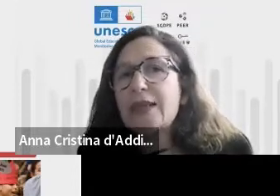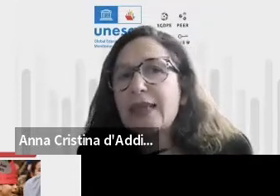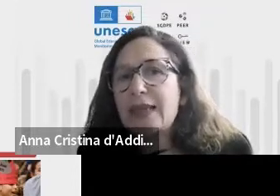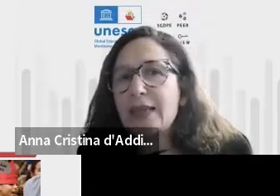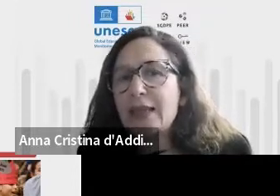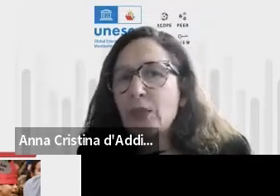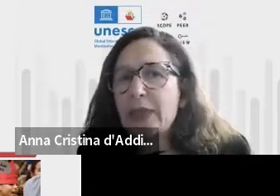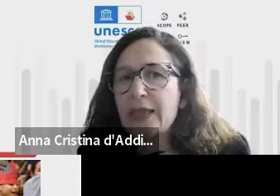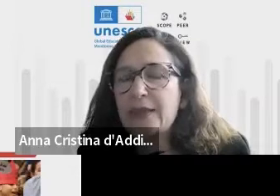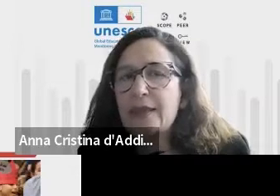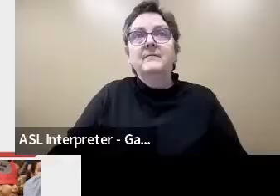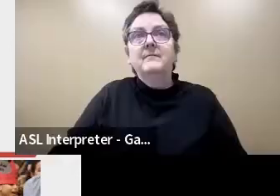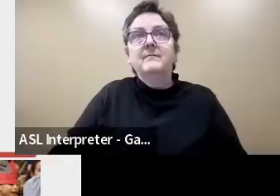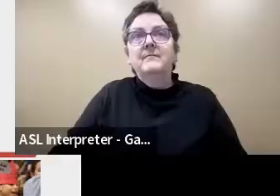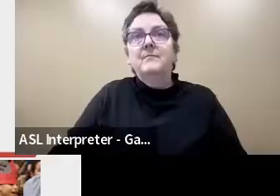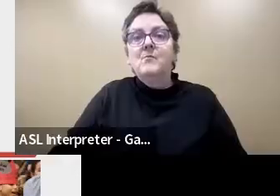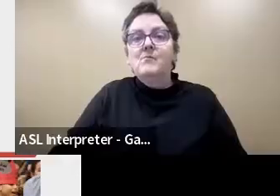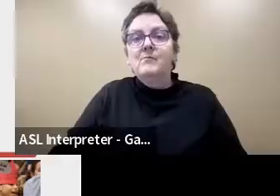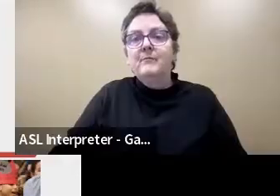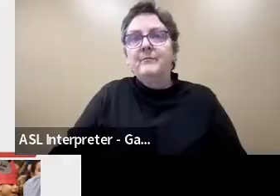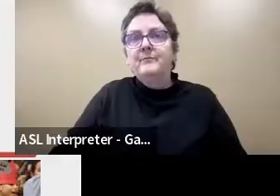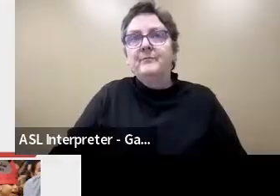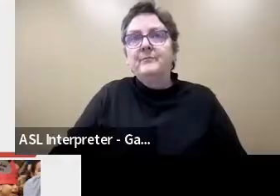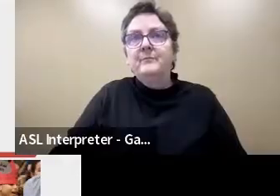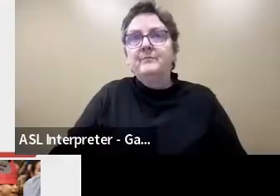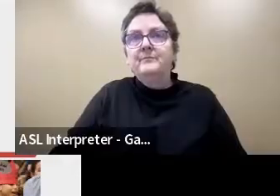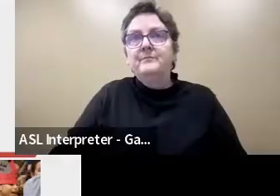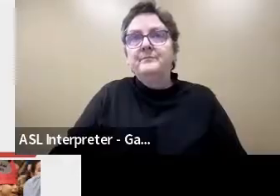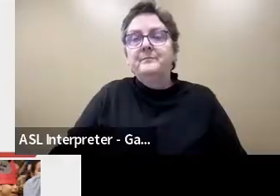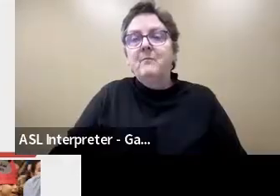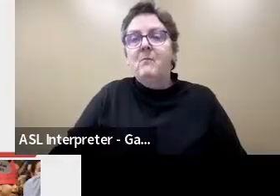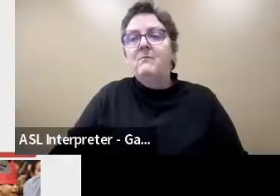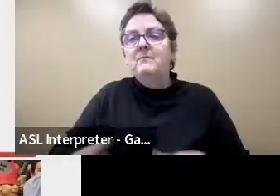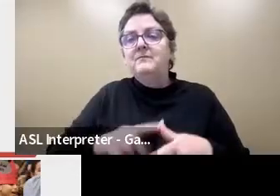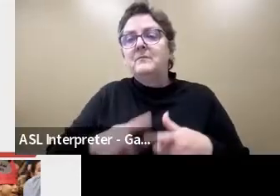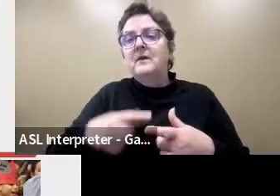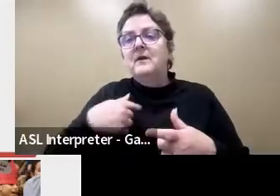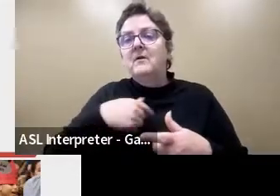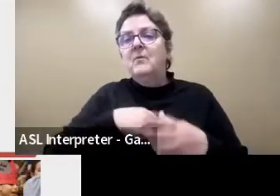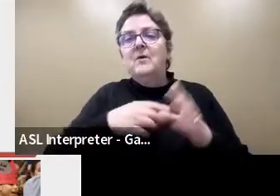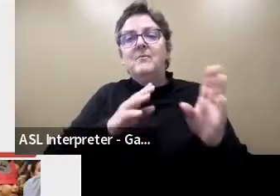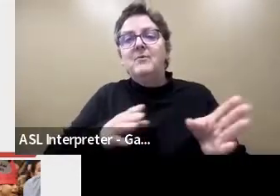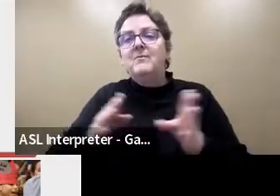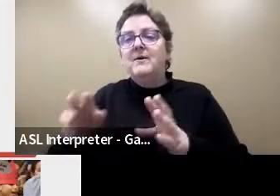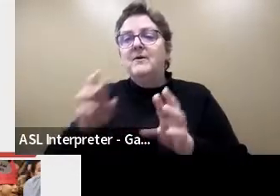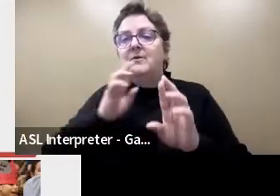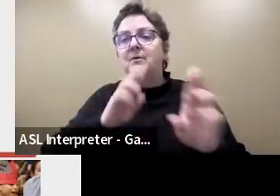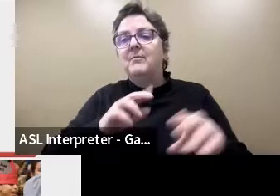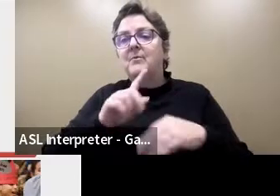Then we had the, we prepared the report about accountability in education.